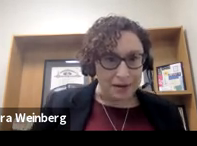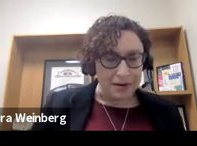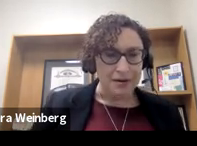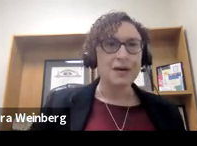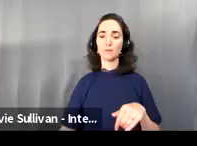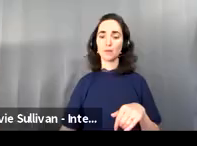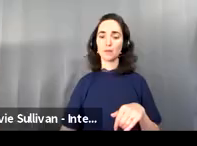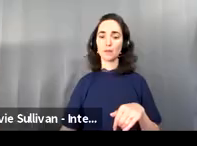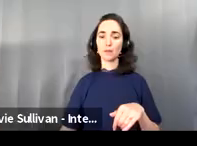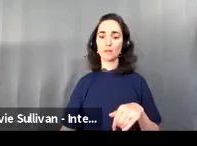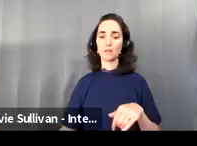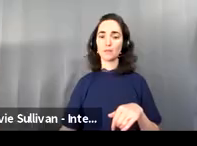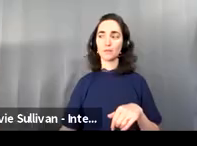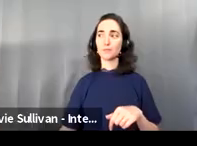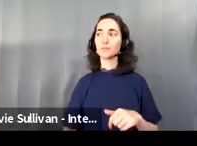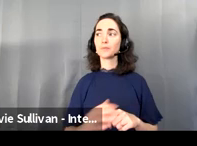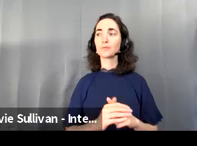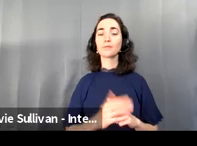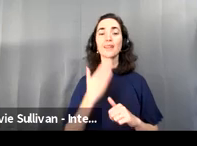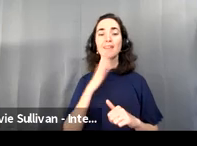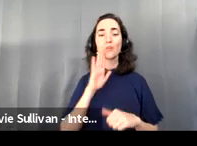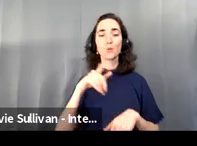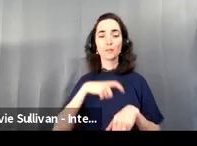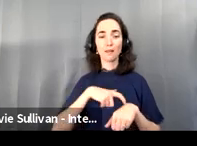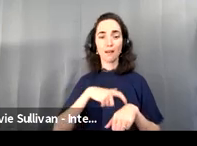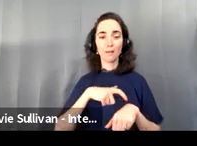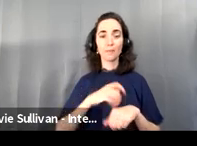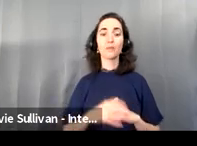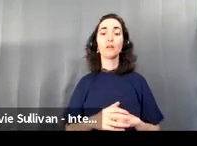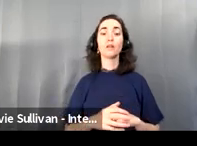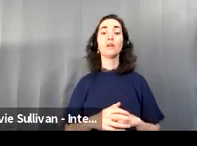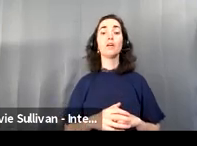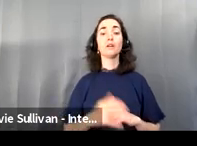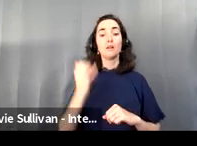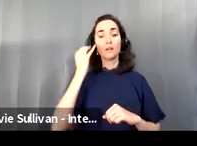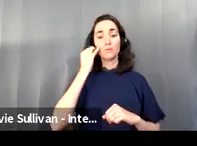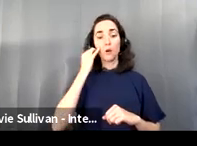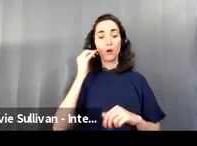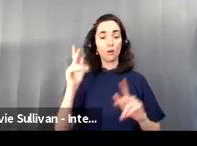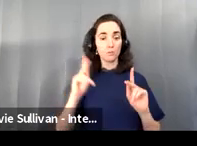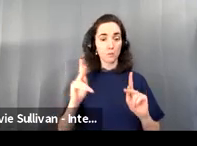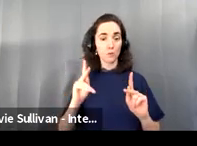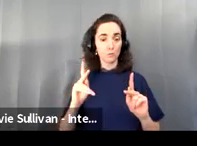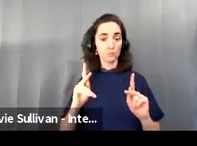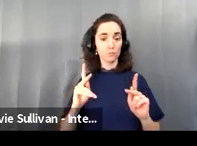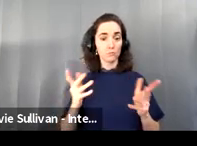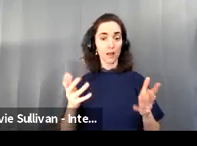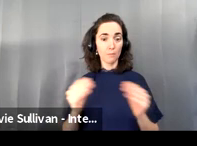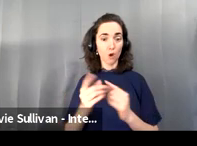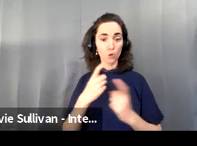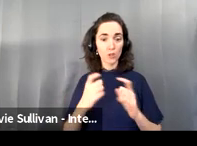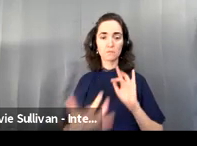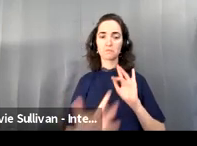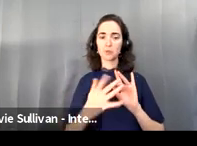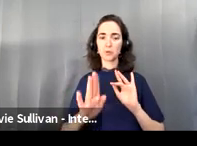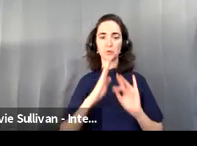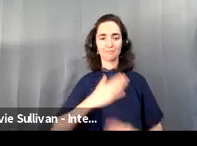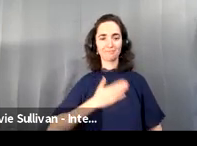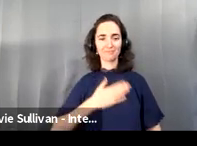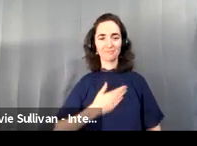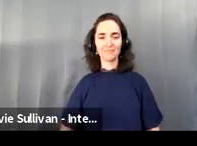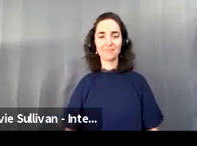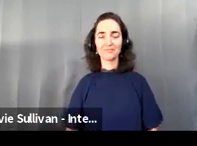Um, and if folks do have follow up yet, please do feel free to reach out to us.